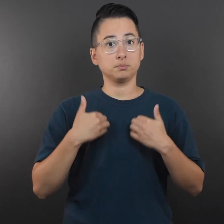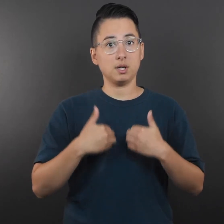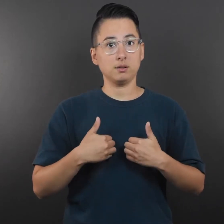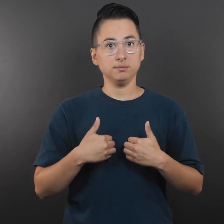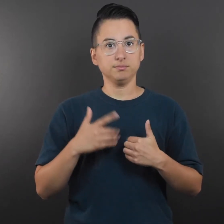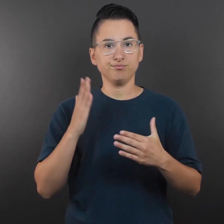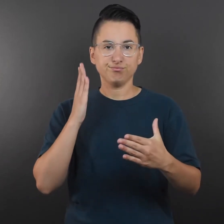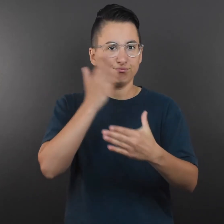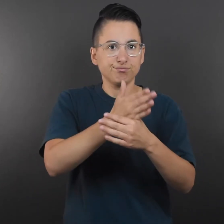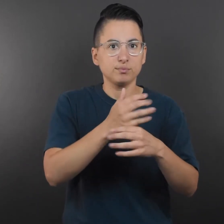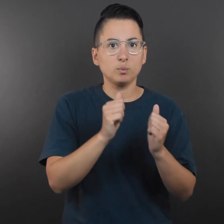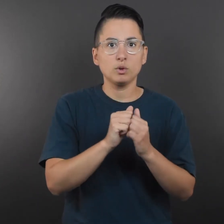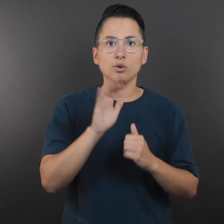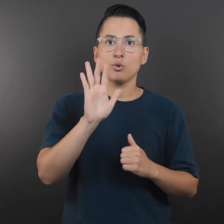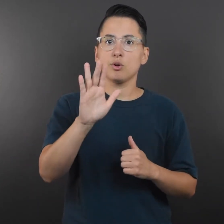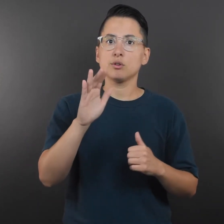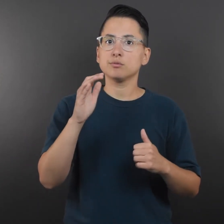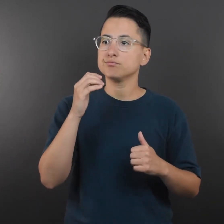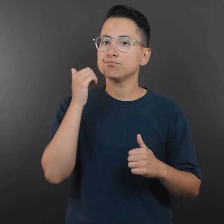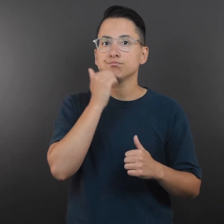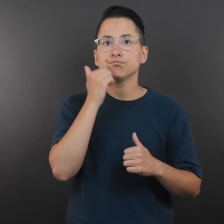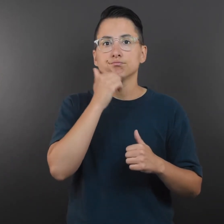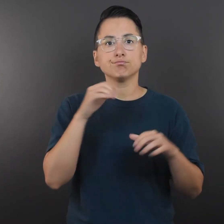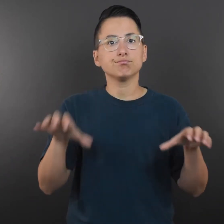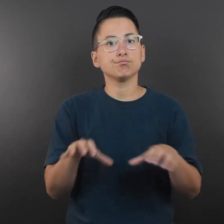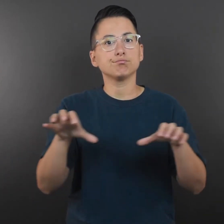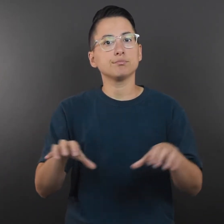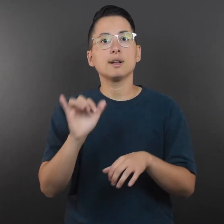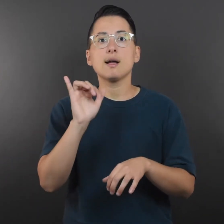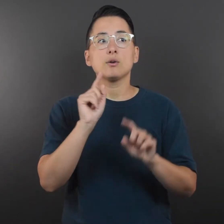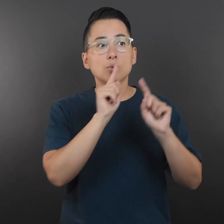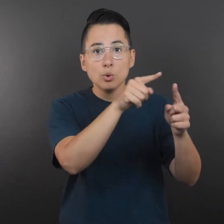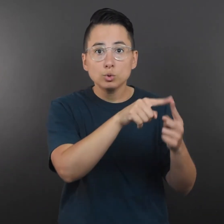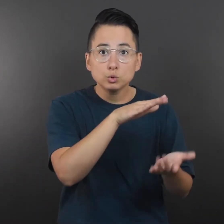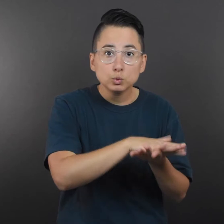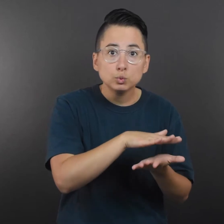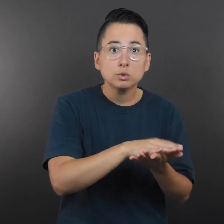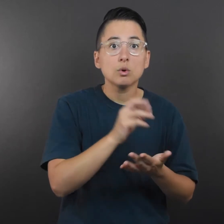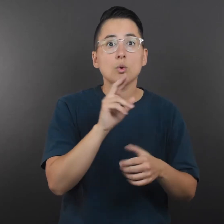• Your asthma is getting in the way of your usual activities like going to school or work.